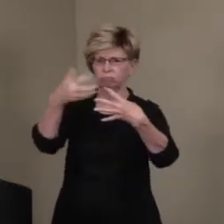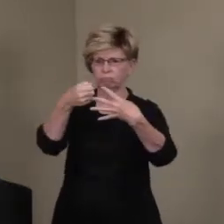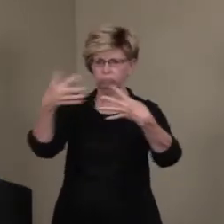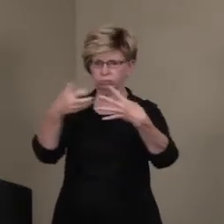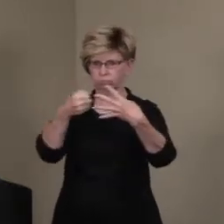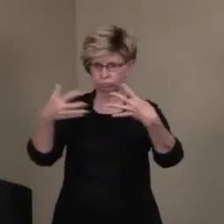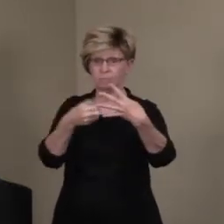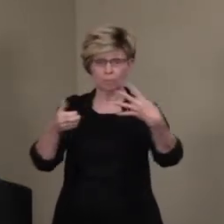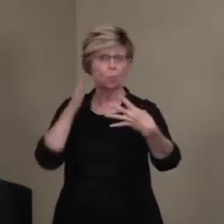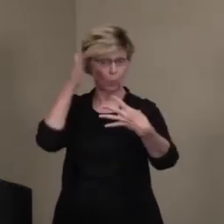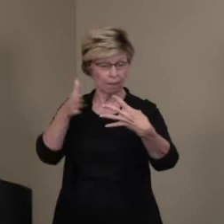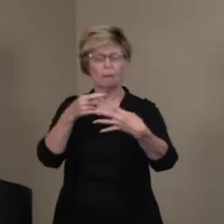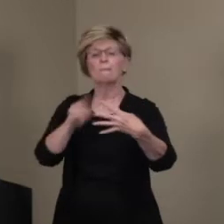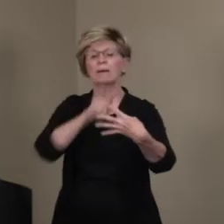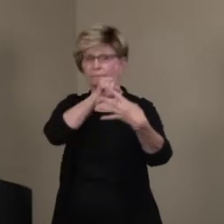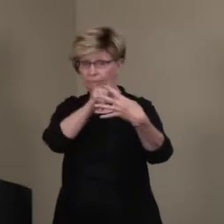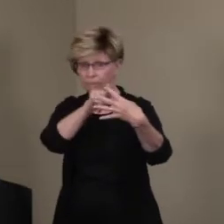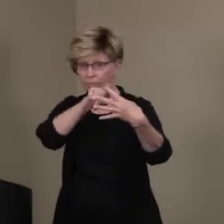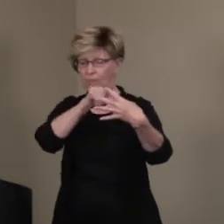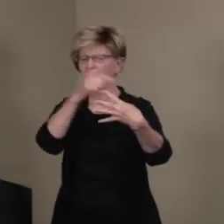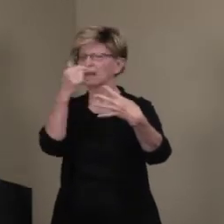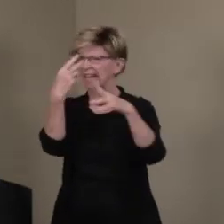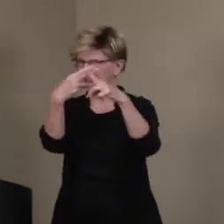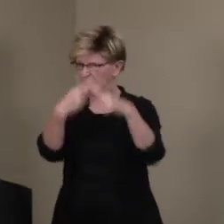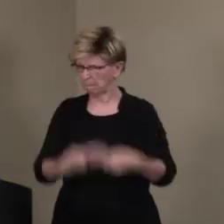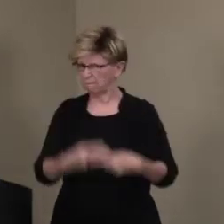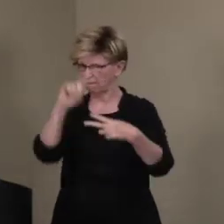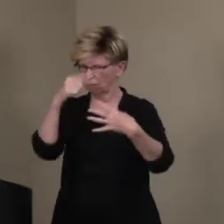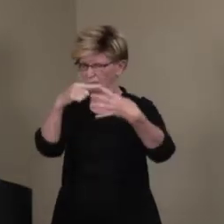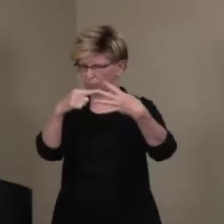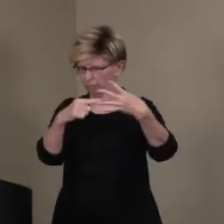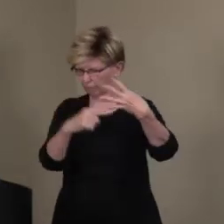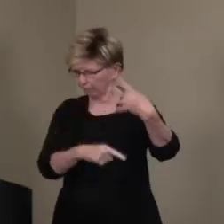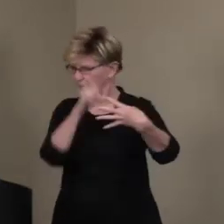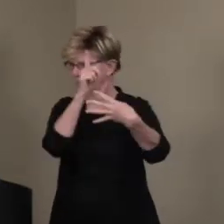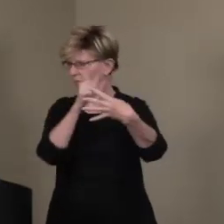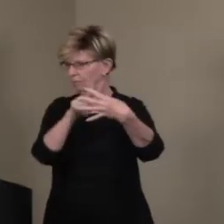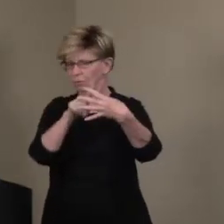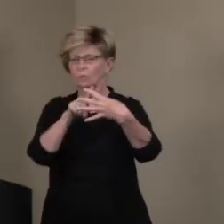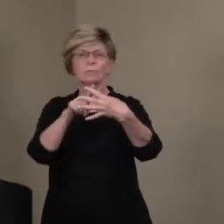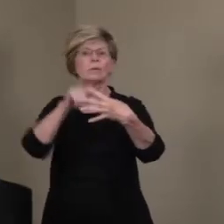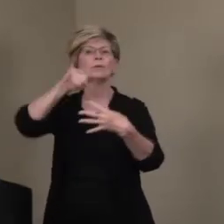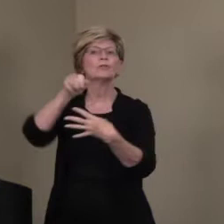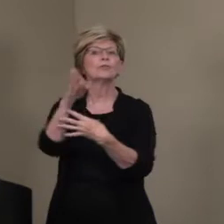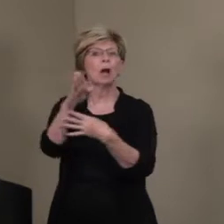this program has four different components let me list those for you